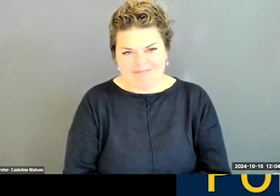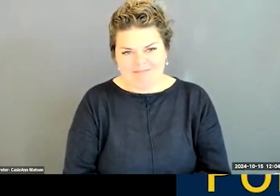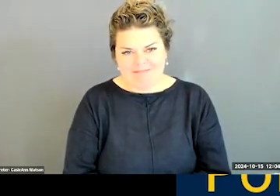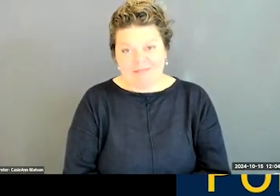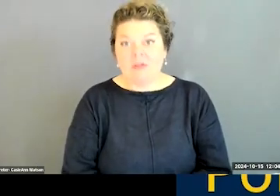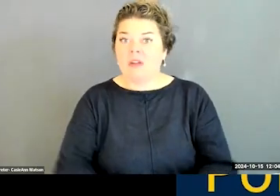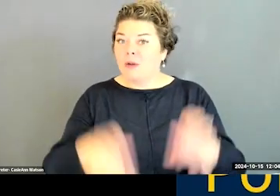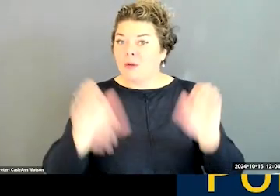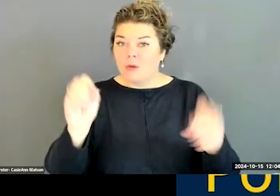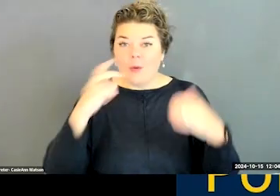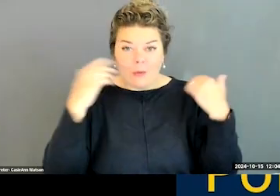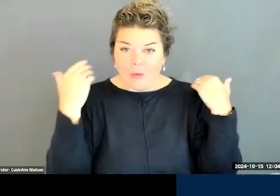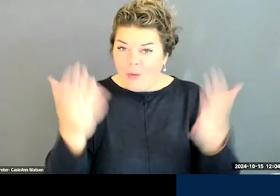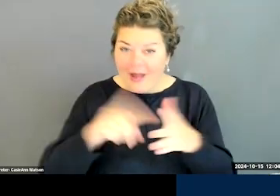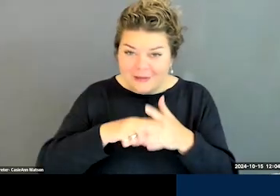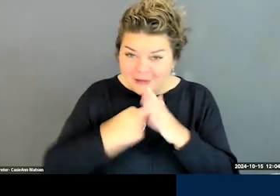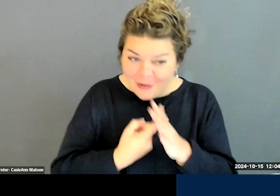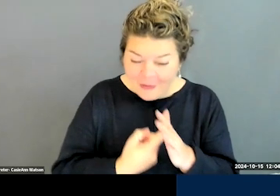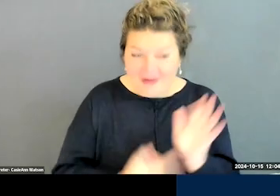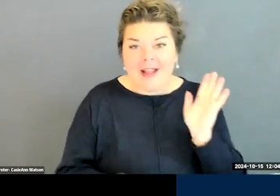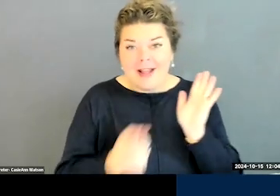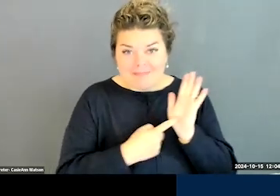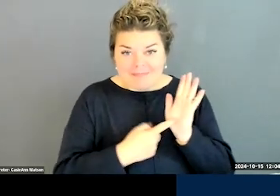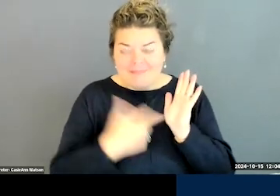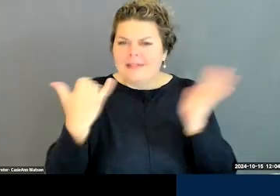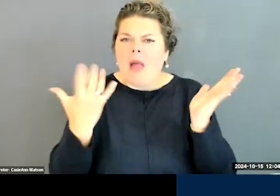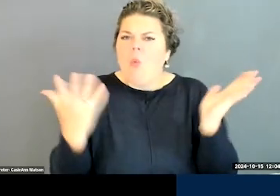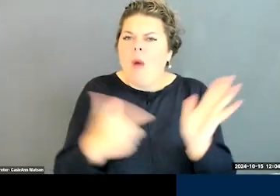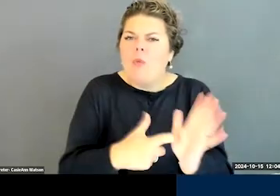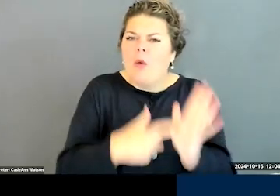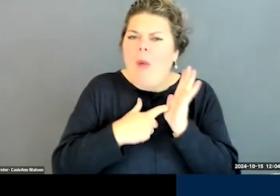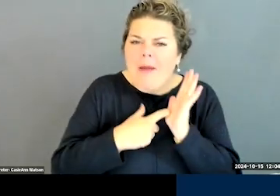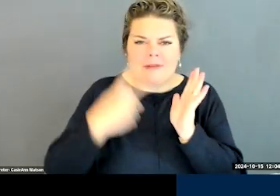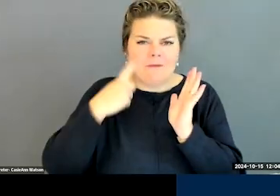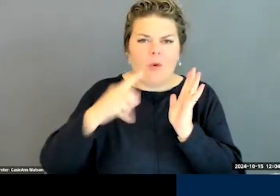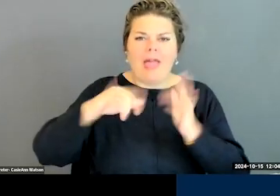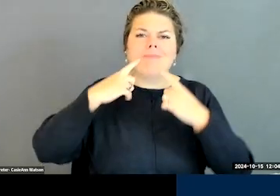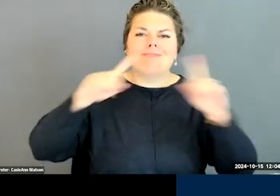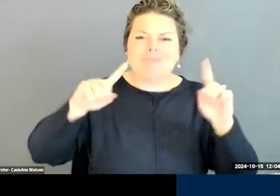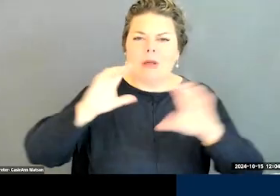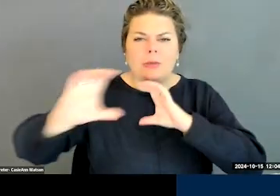So let's get started talking about the Requirements for Effective Communication under the ADA.